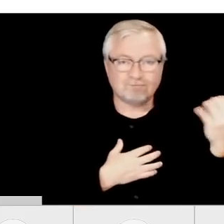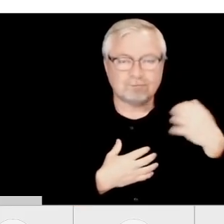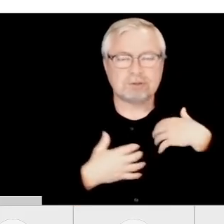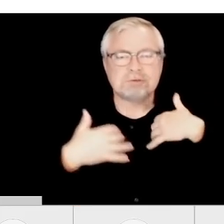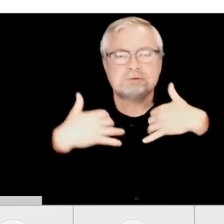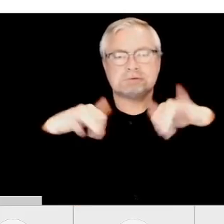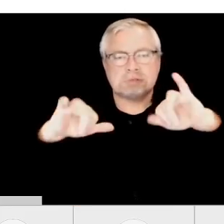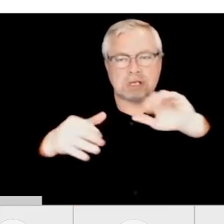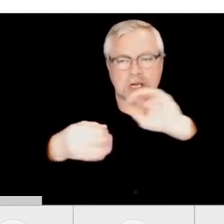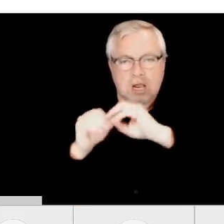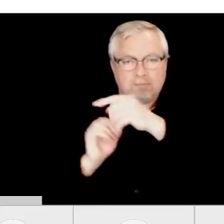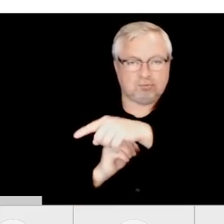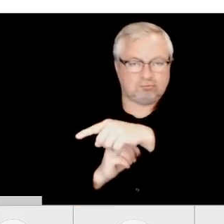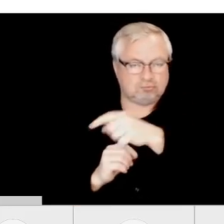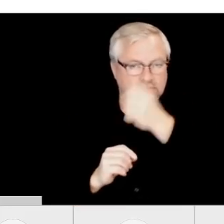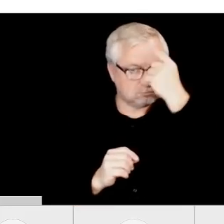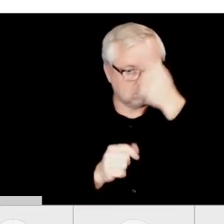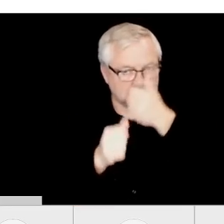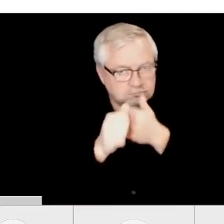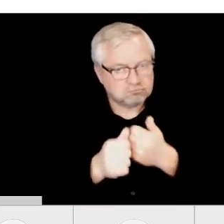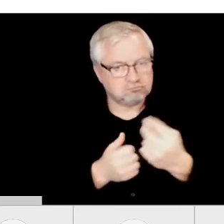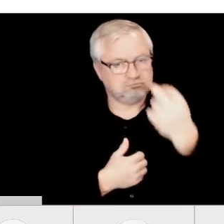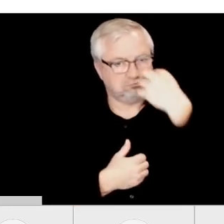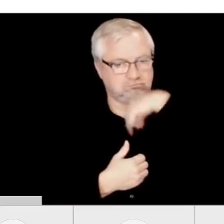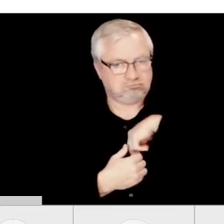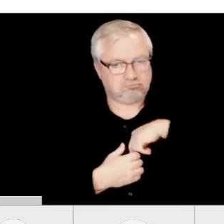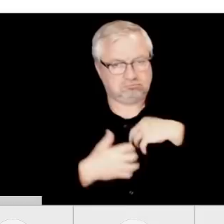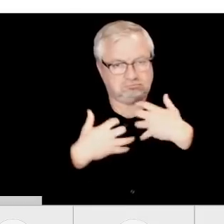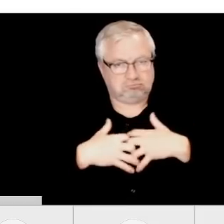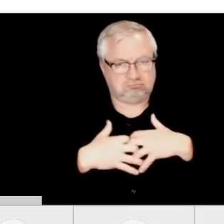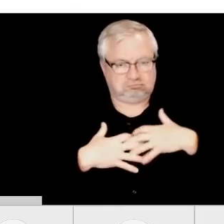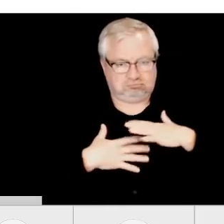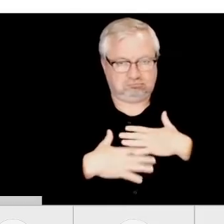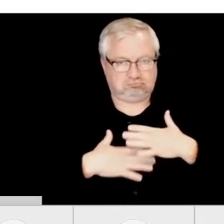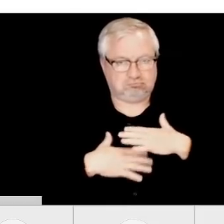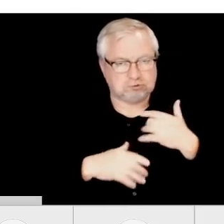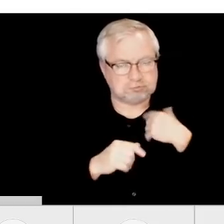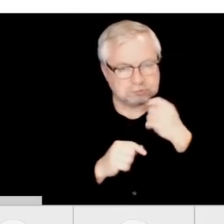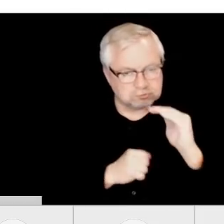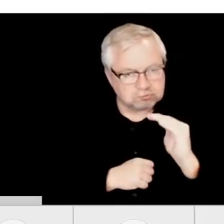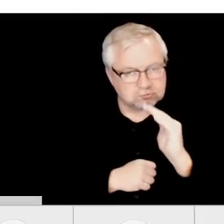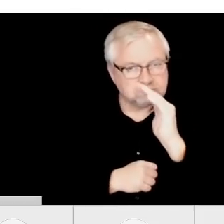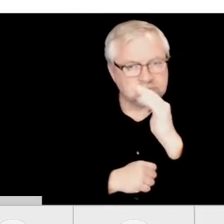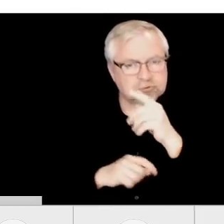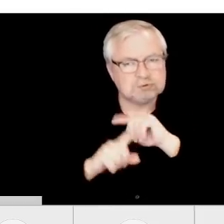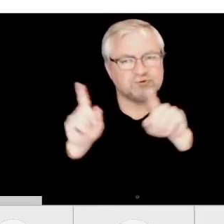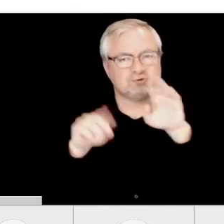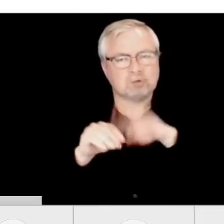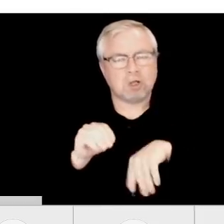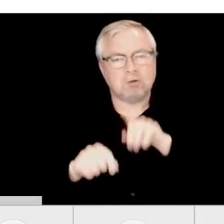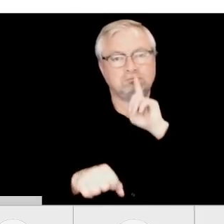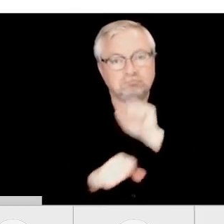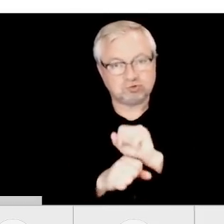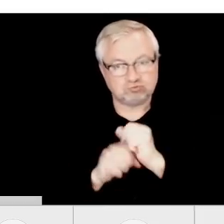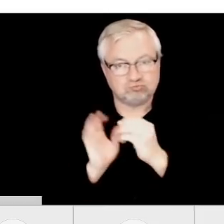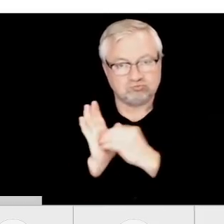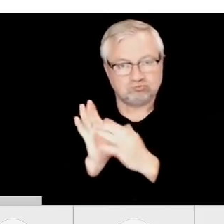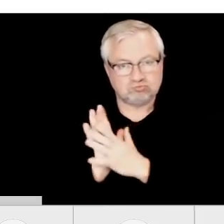I just want to point that out because we are essentially releasing the code